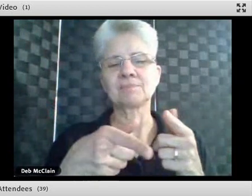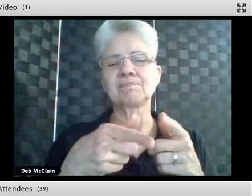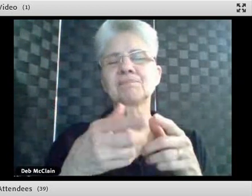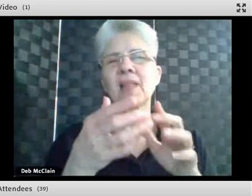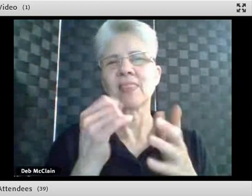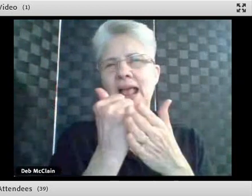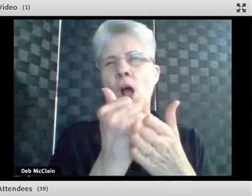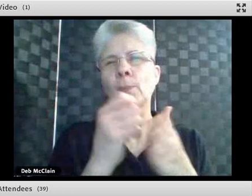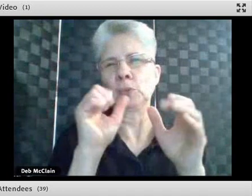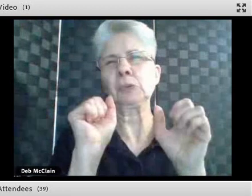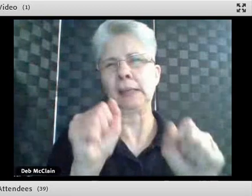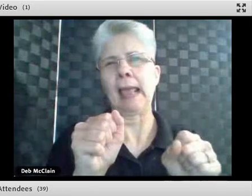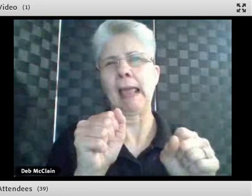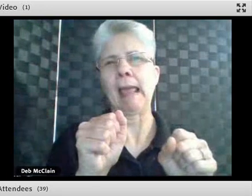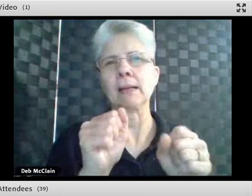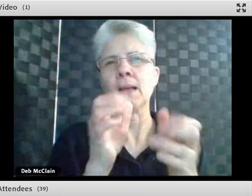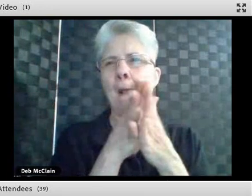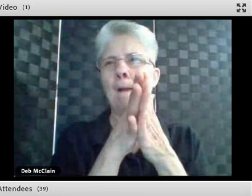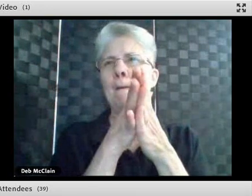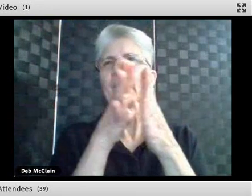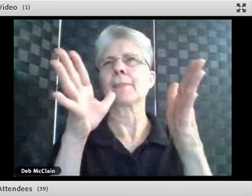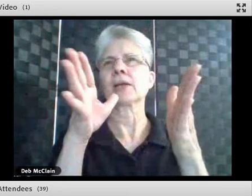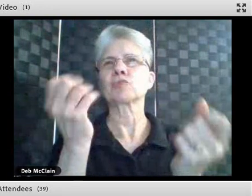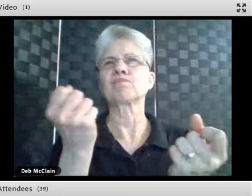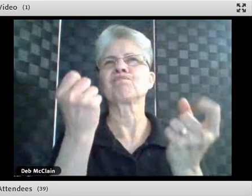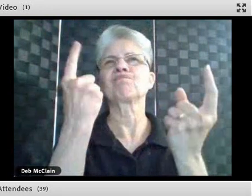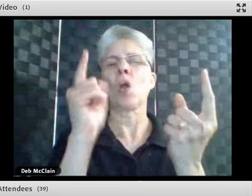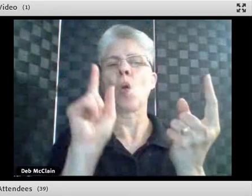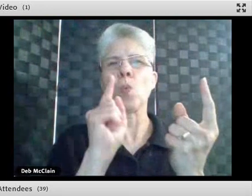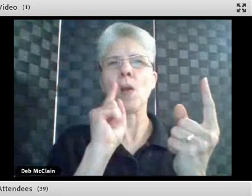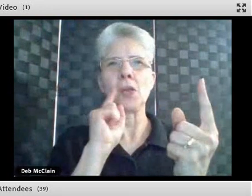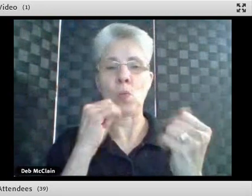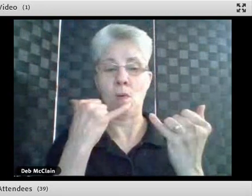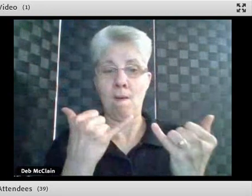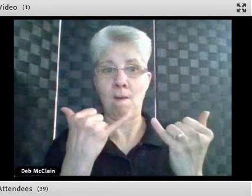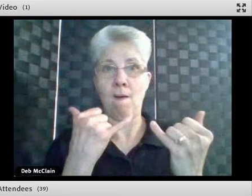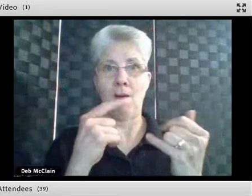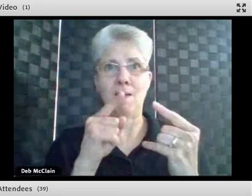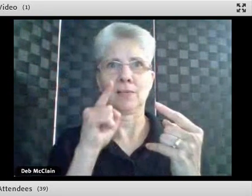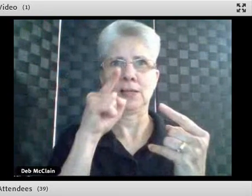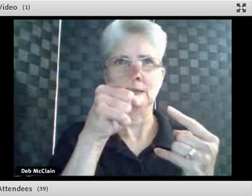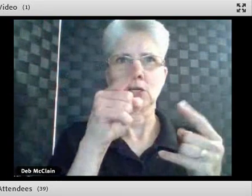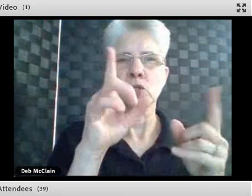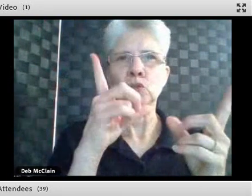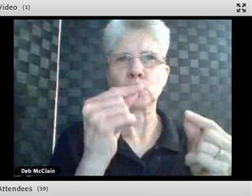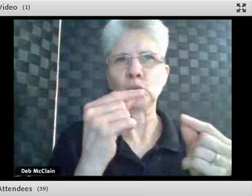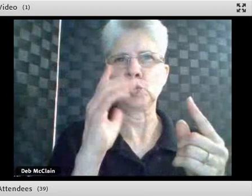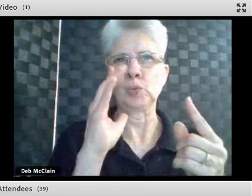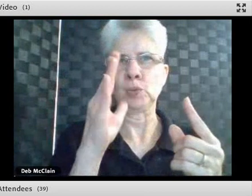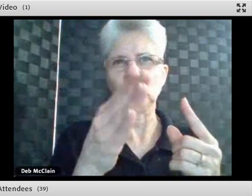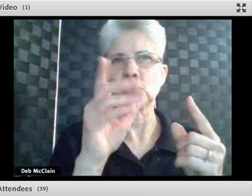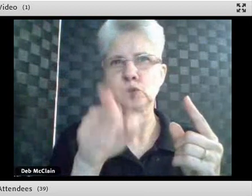this can really help you get a big picture, sort of, where you're at and what you should be aiming for.